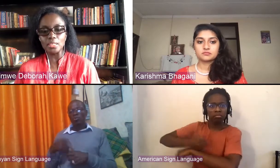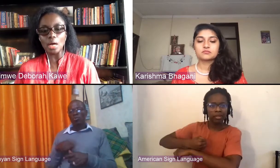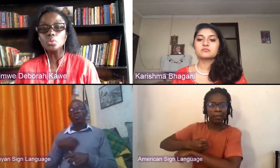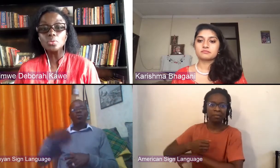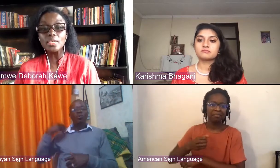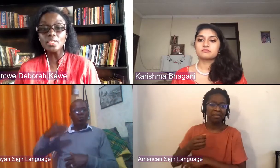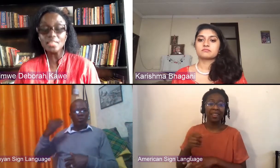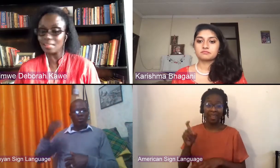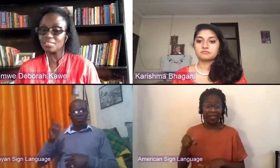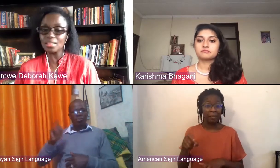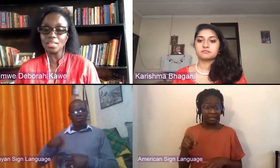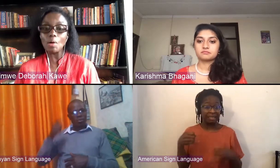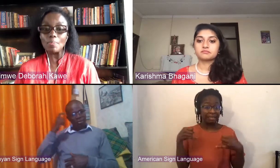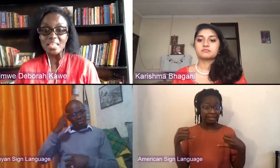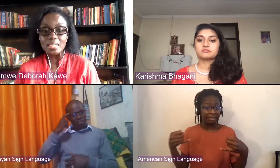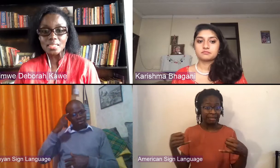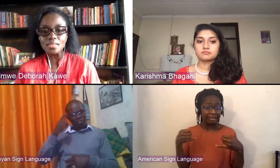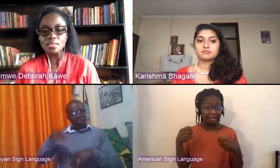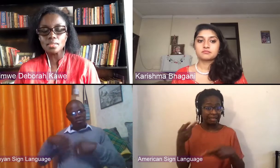how do we cover our bases?